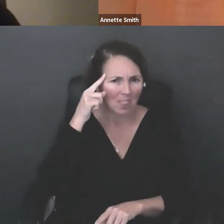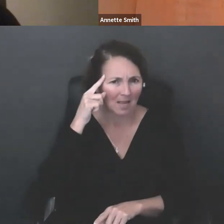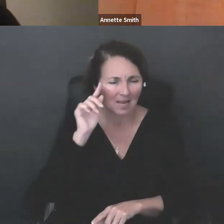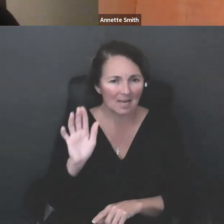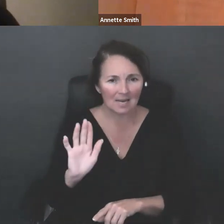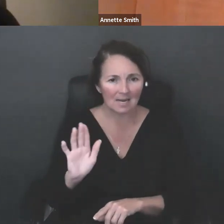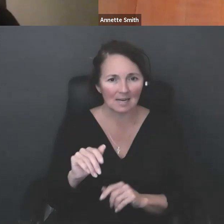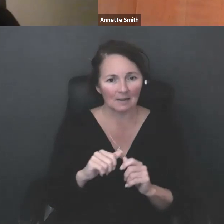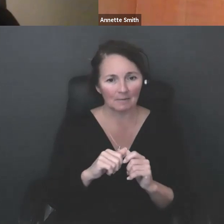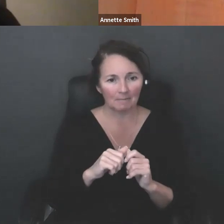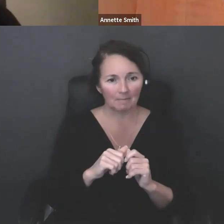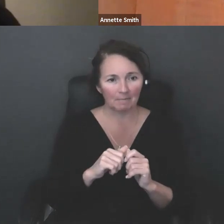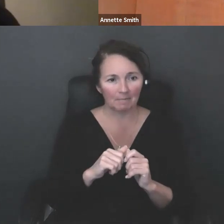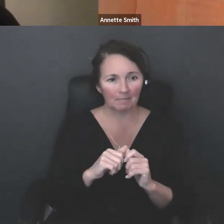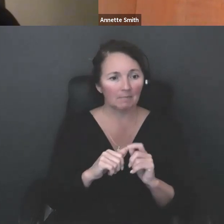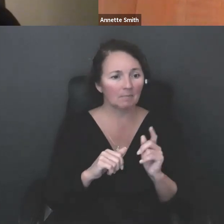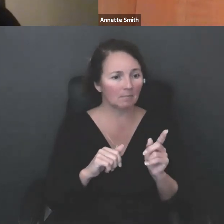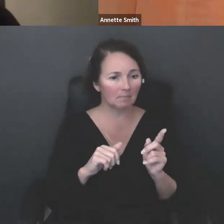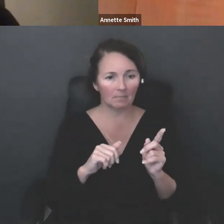Yeah. Maybe Kathryn would be able to answer that.